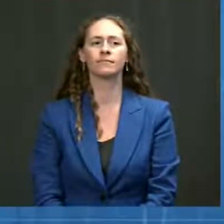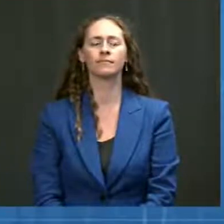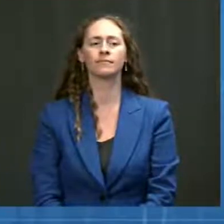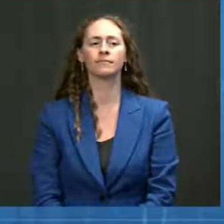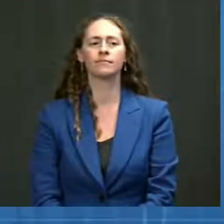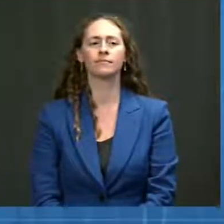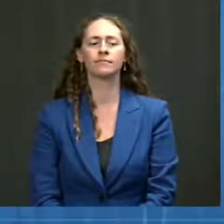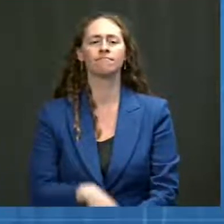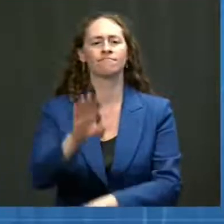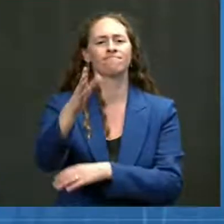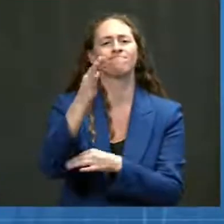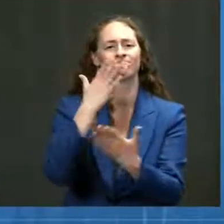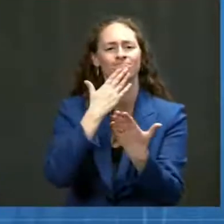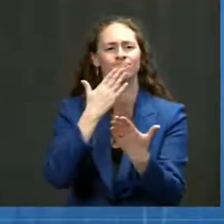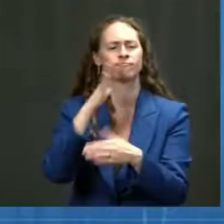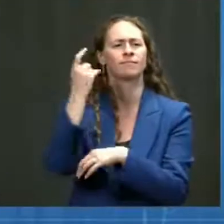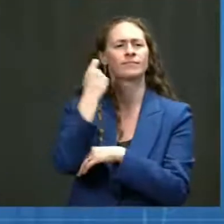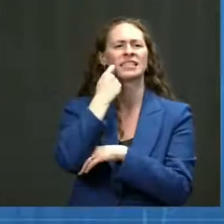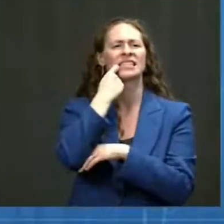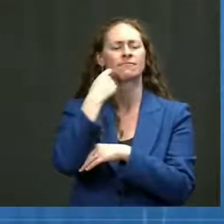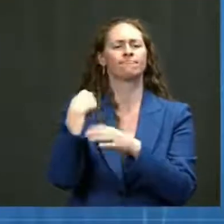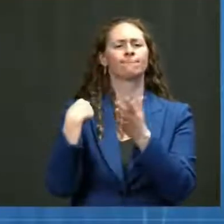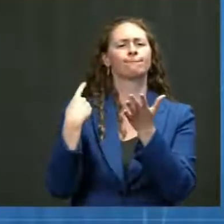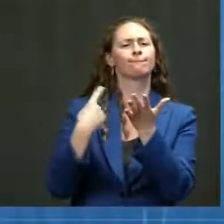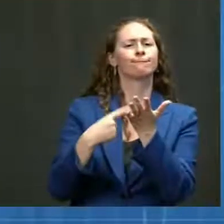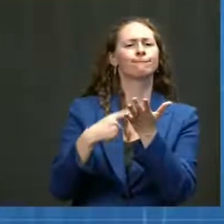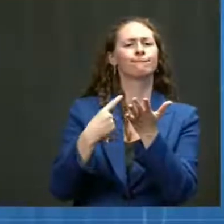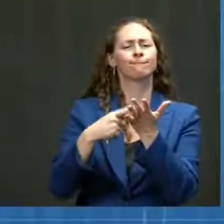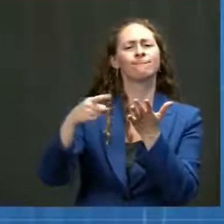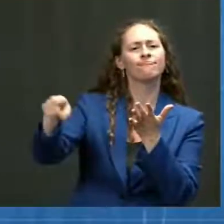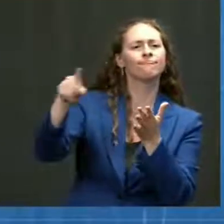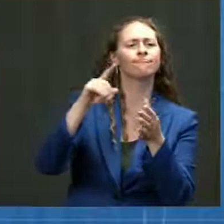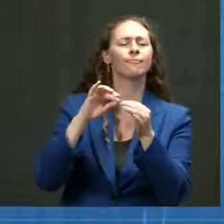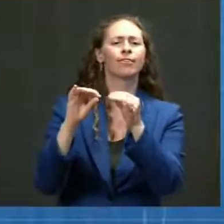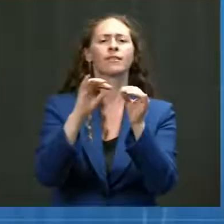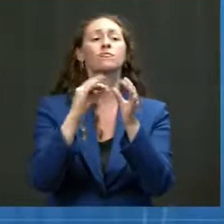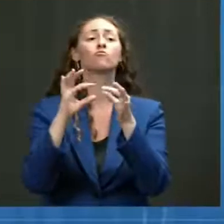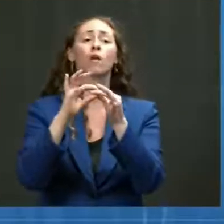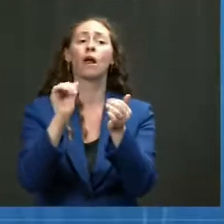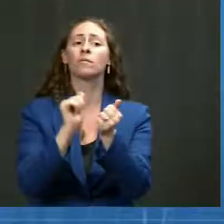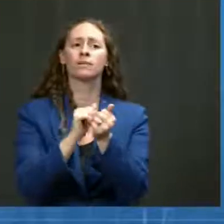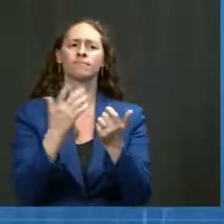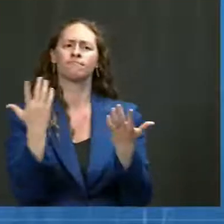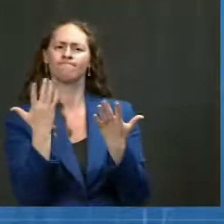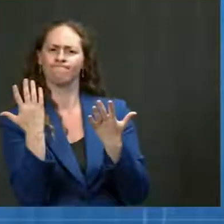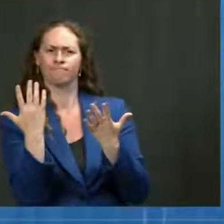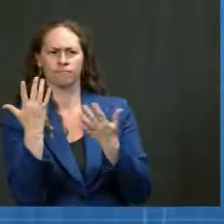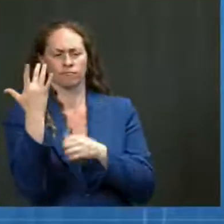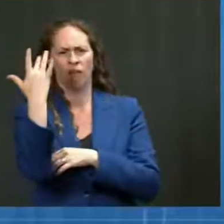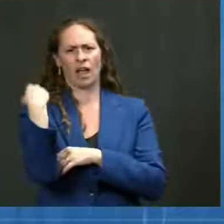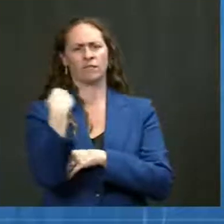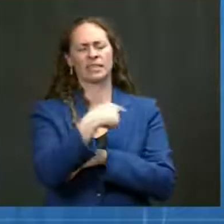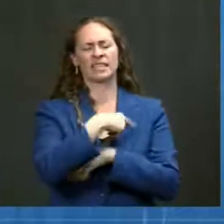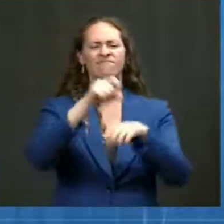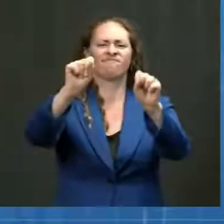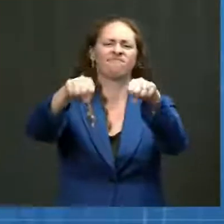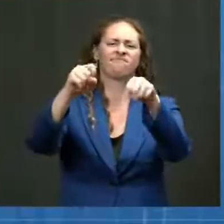TO DR. FOUCI. THANK YOU VERY MUCH, DR. WALENSKY. WHAT I WOULD LIKE TO DO OVER THE NEXT COUPLE OF MINUTES, IS